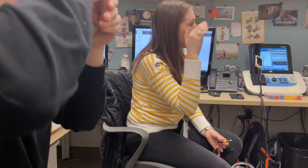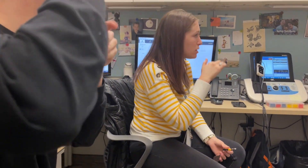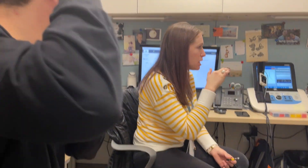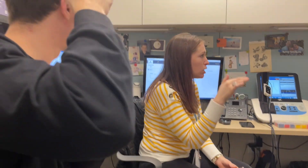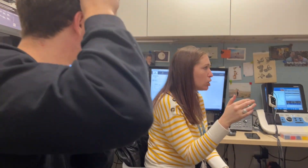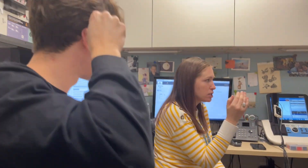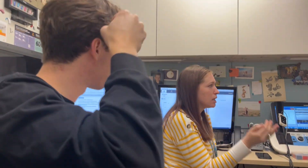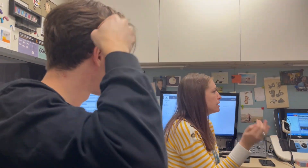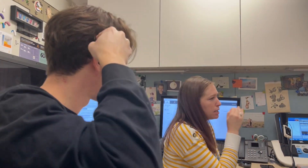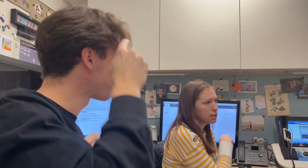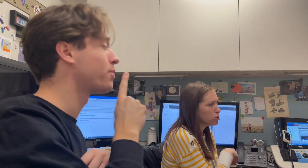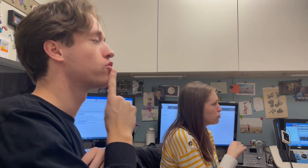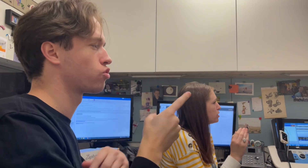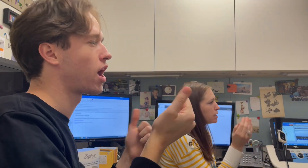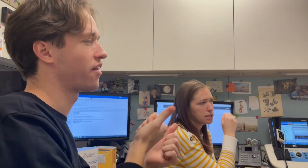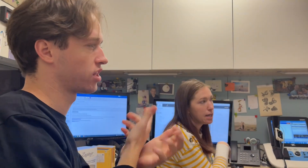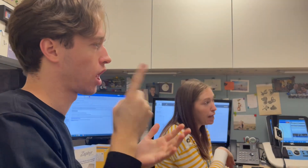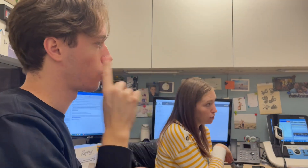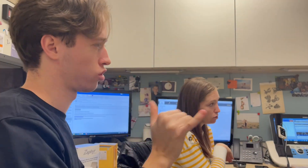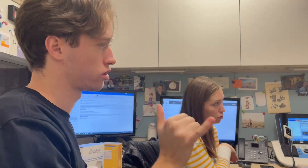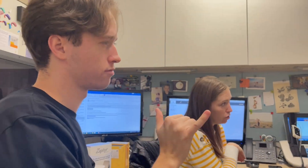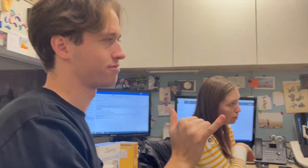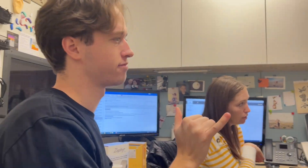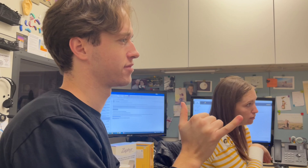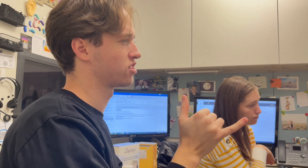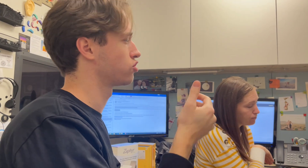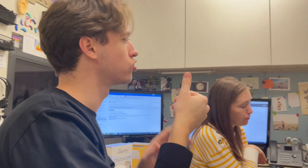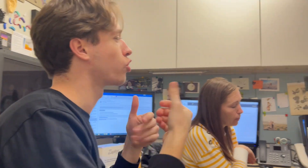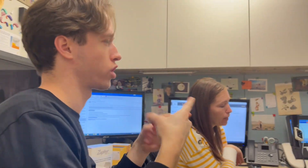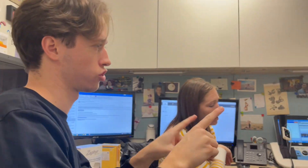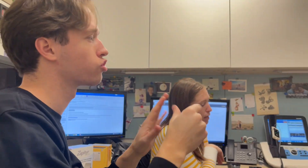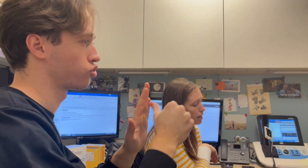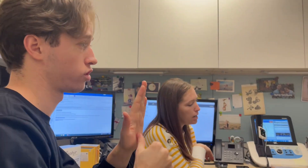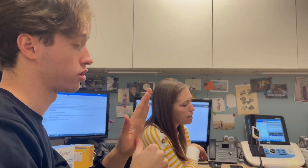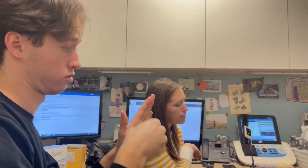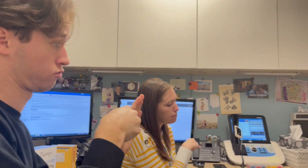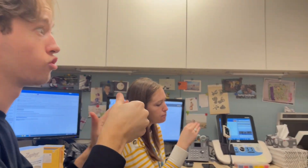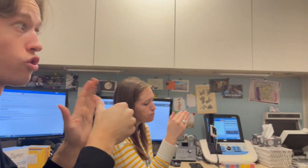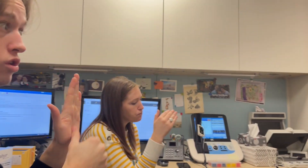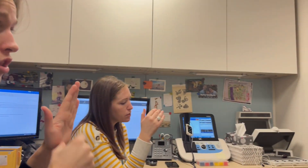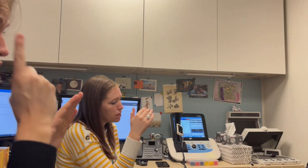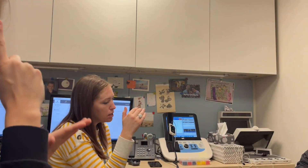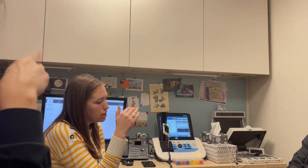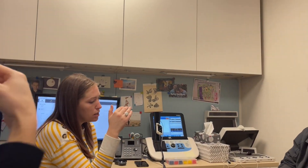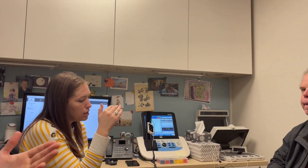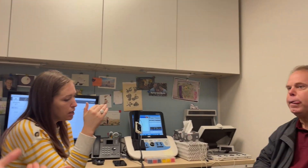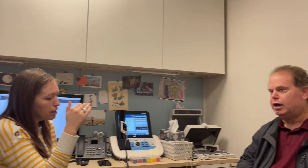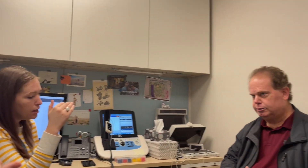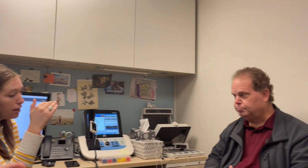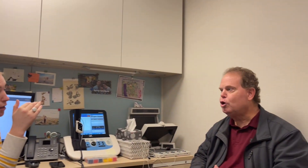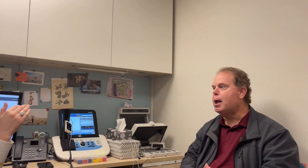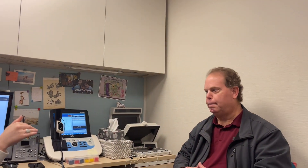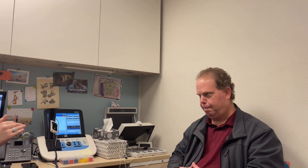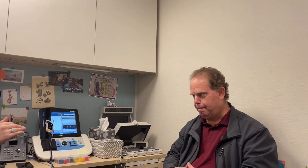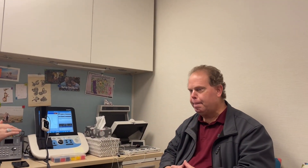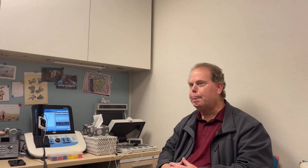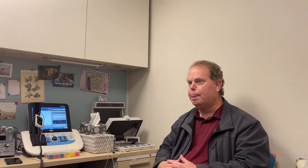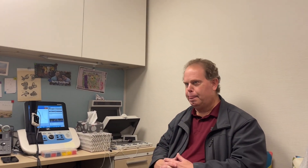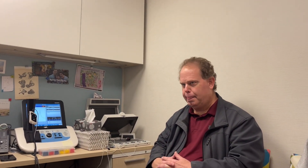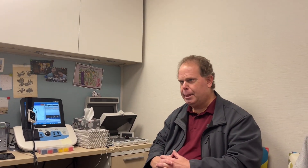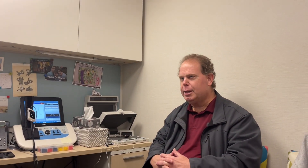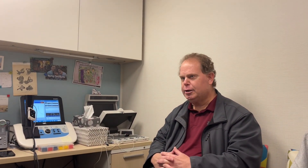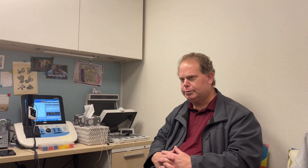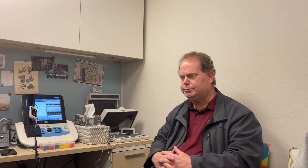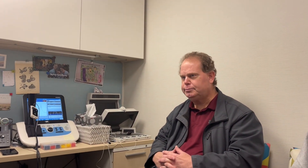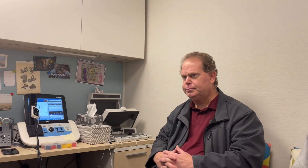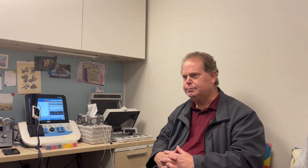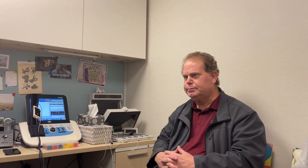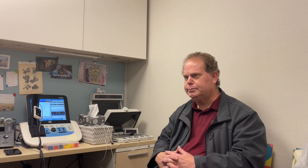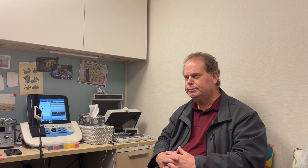everything looks like it did in surgery cuz that looked good um then I'm just going to turn it on